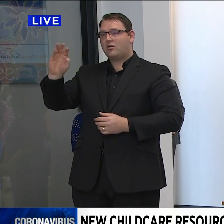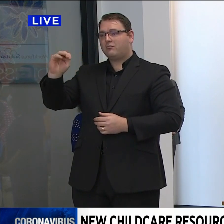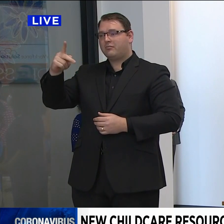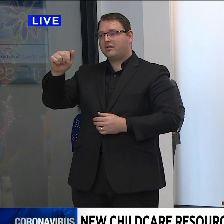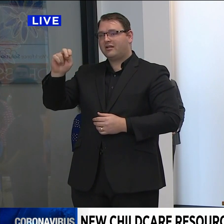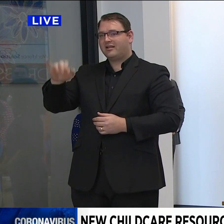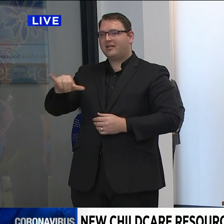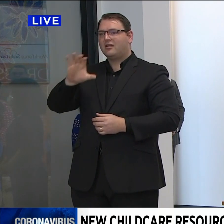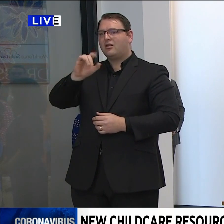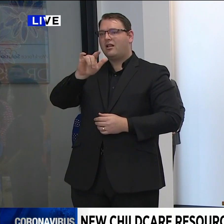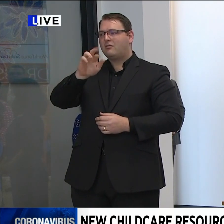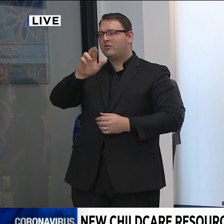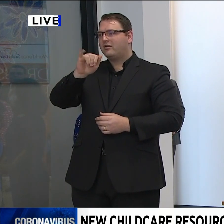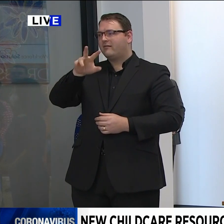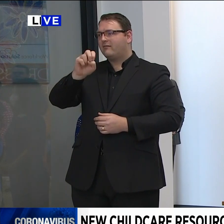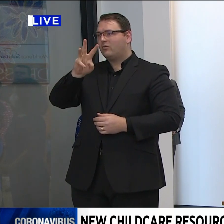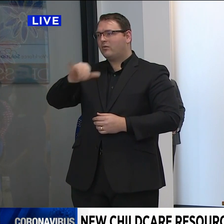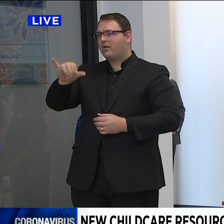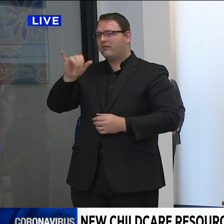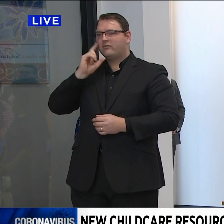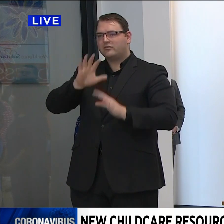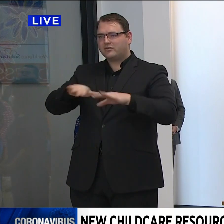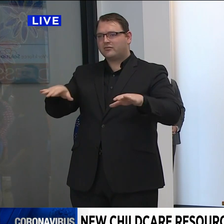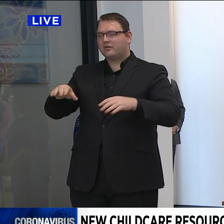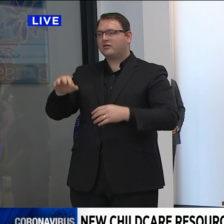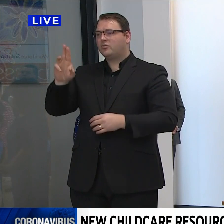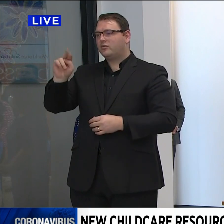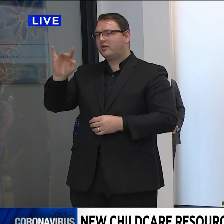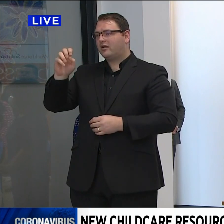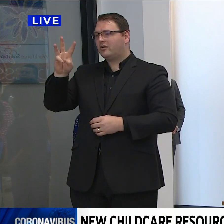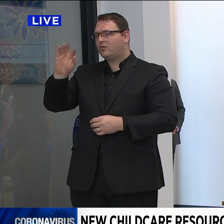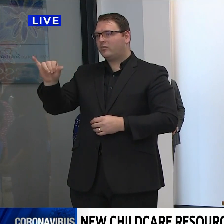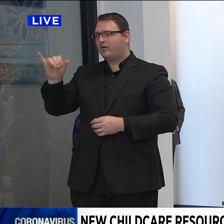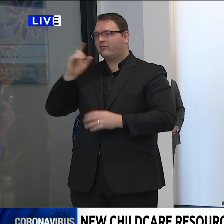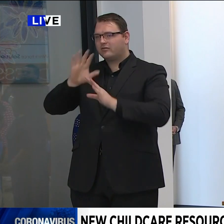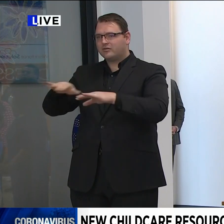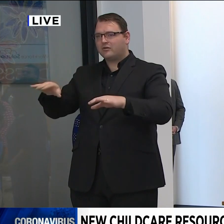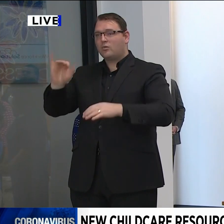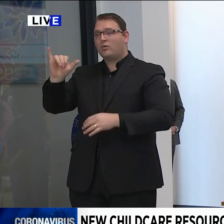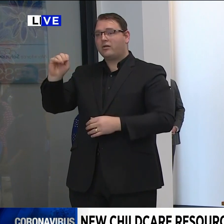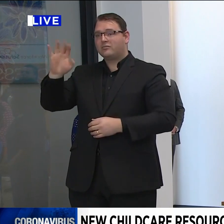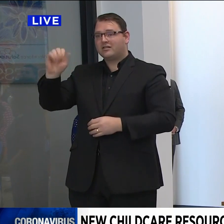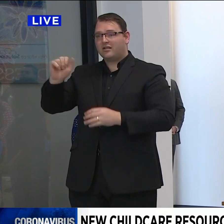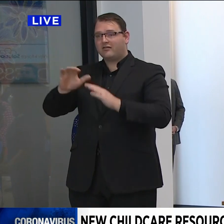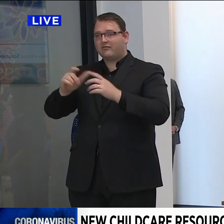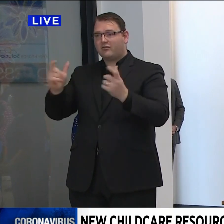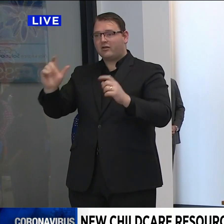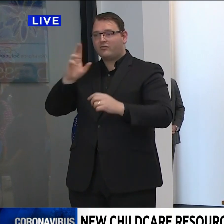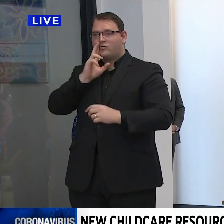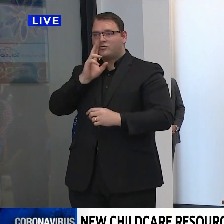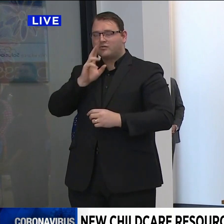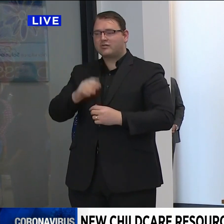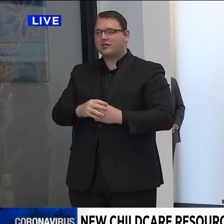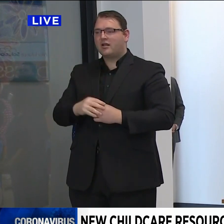patch to support this effort, a very special this effort, a very special thanks to work thanks to work for solutions the Bain and for solutions the Bain and company collaborative for